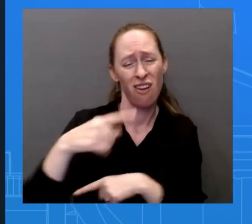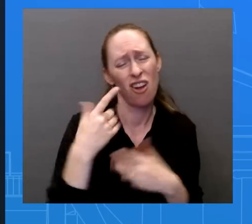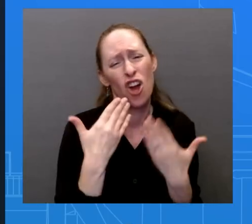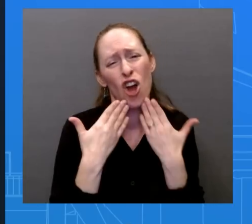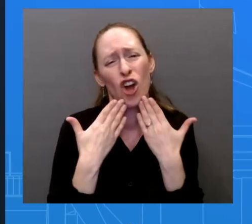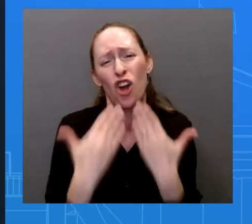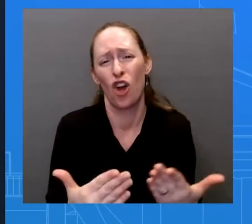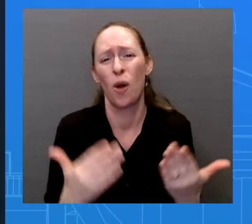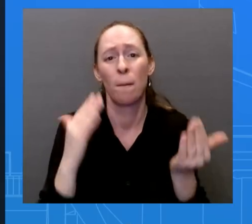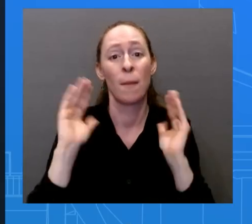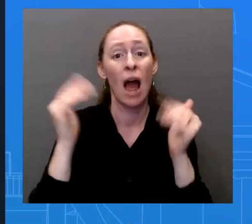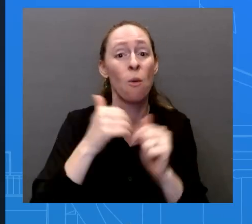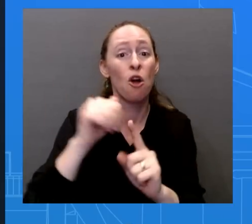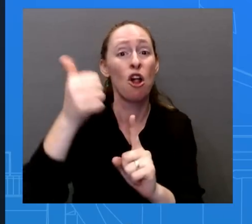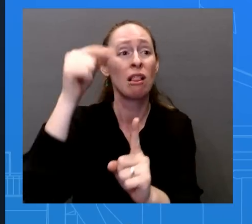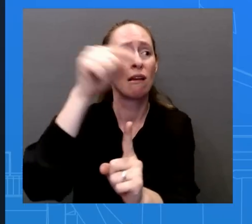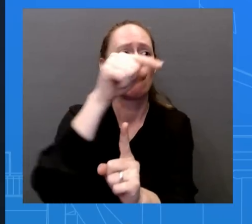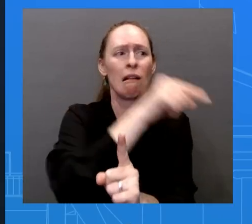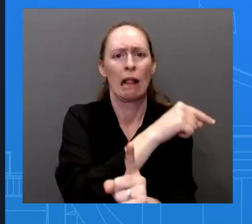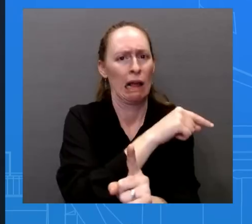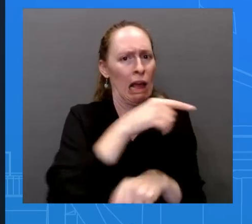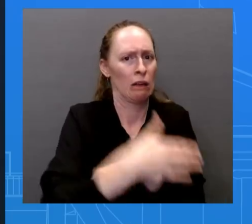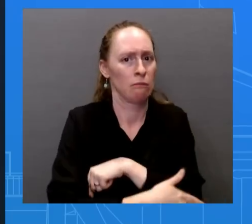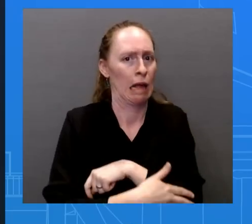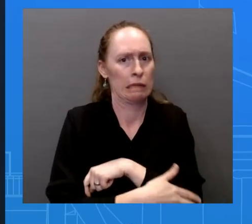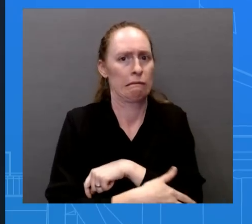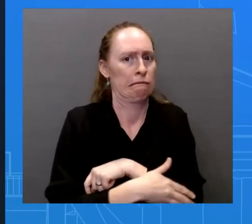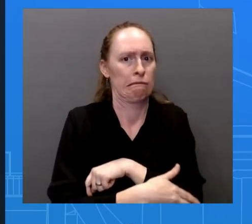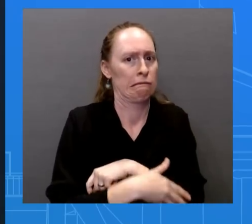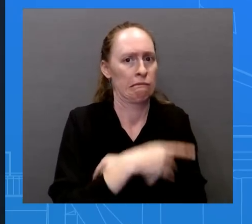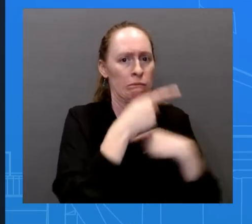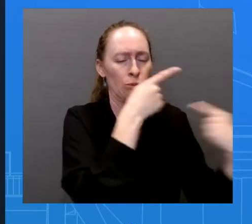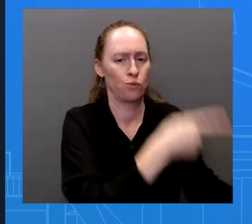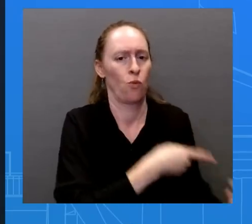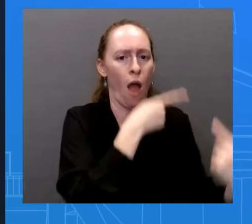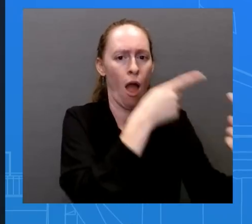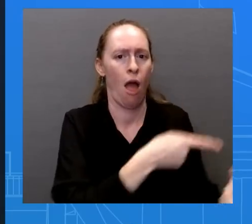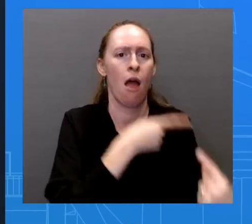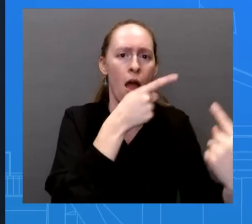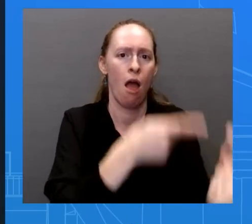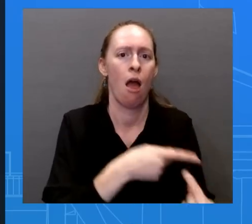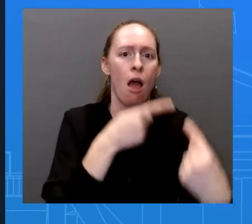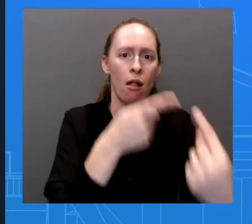navigate what we're seeing currently, these global challenges -- and what we have seen during the 19 months